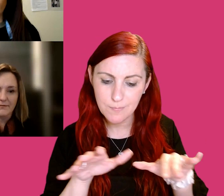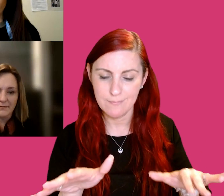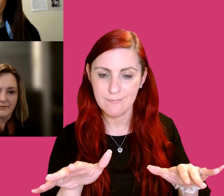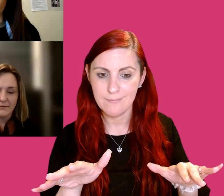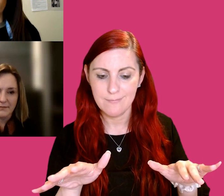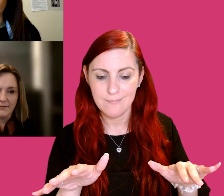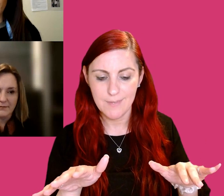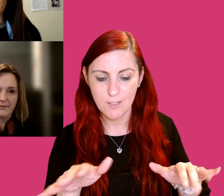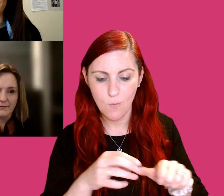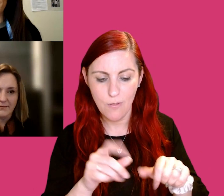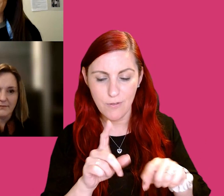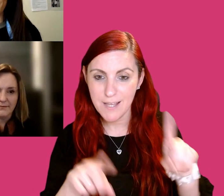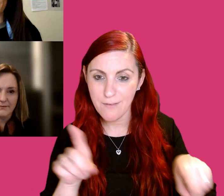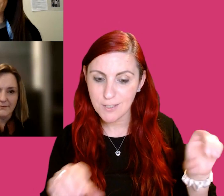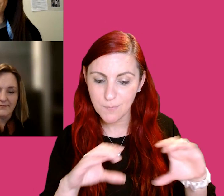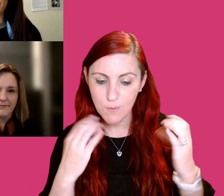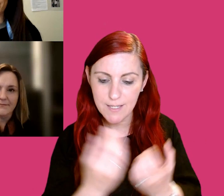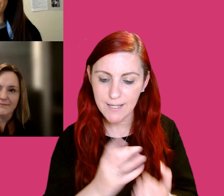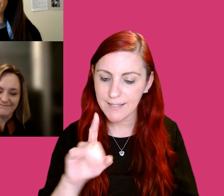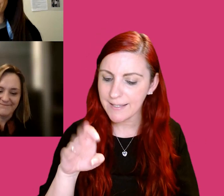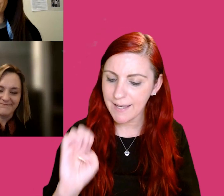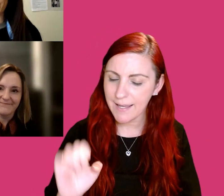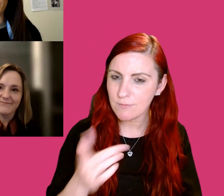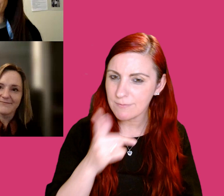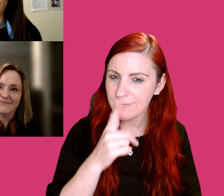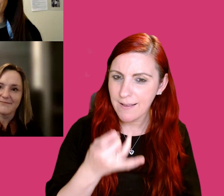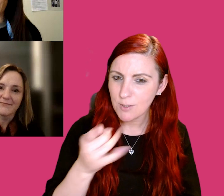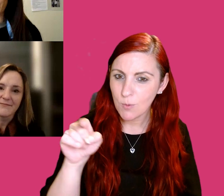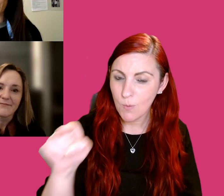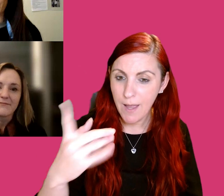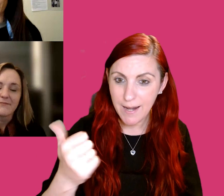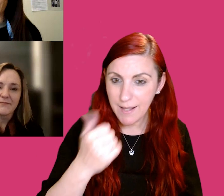in whatever language um Kate how about you any thoughts on reaching those more diverse